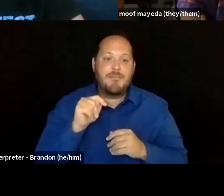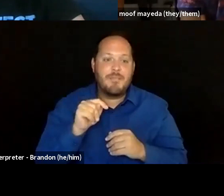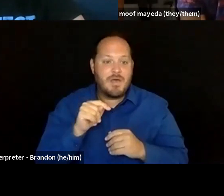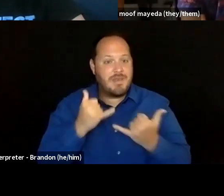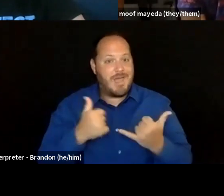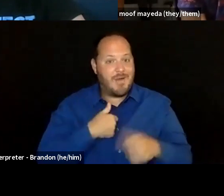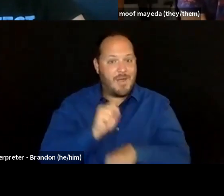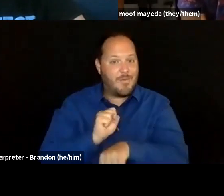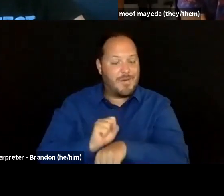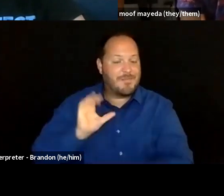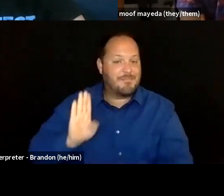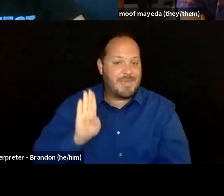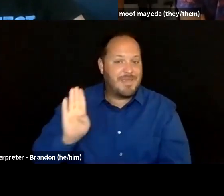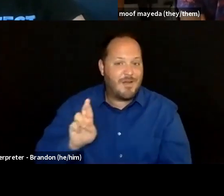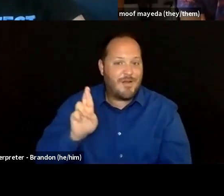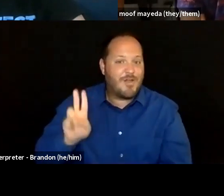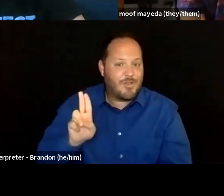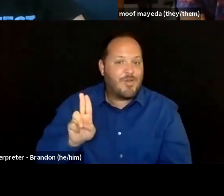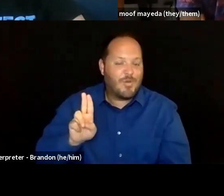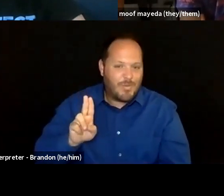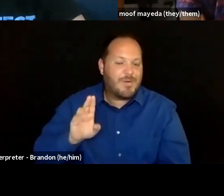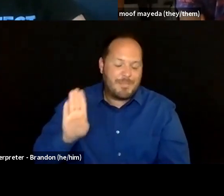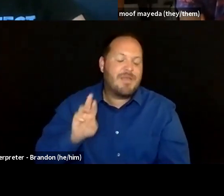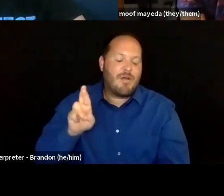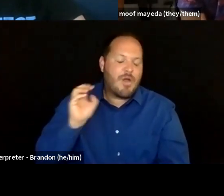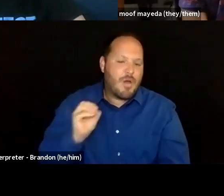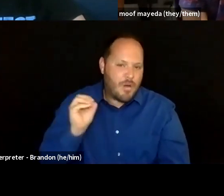parade in the entire county that I live in.